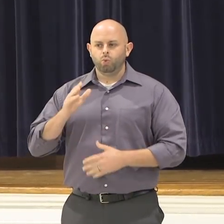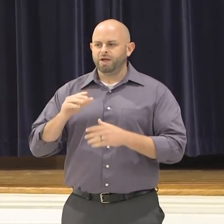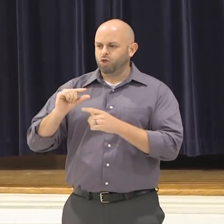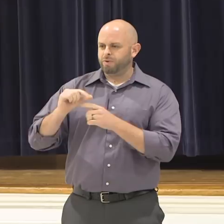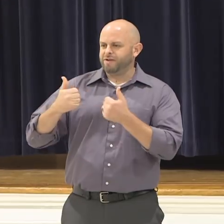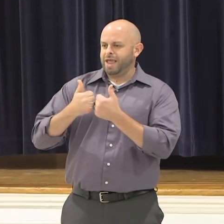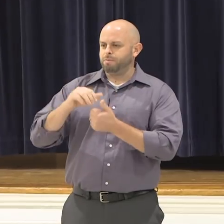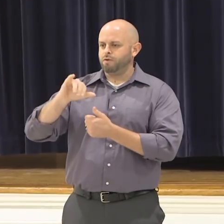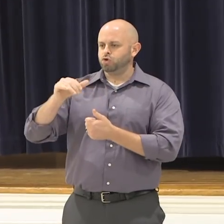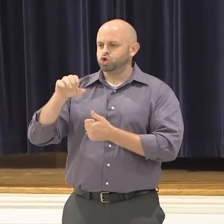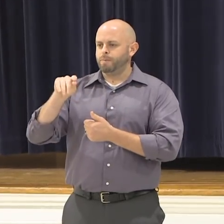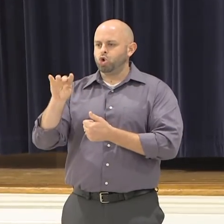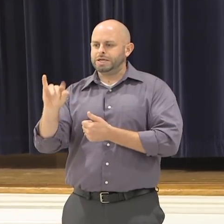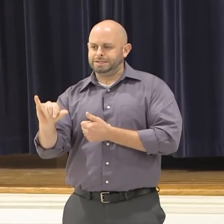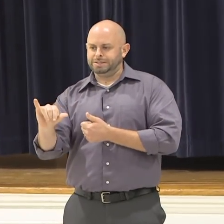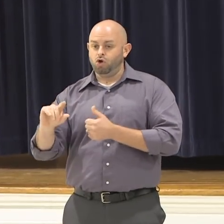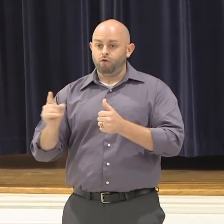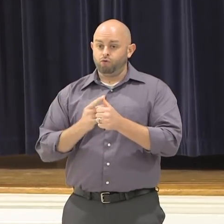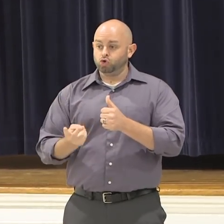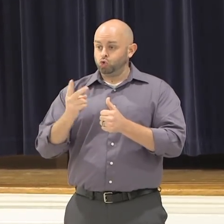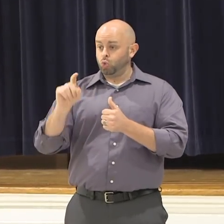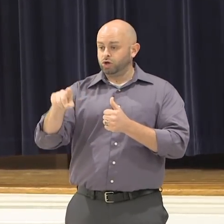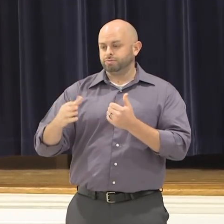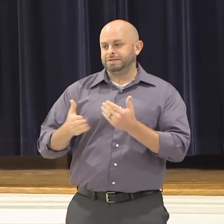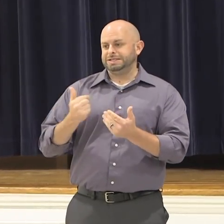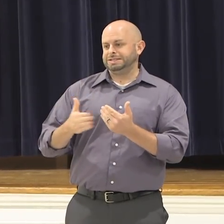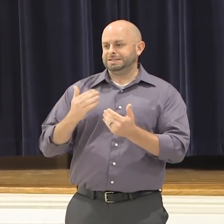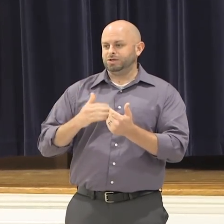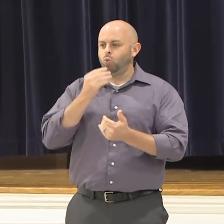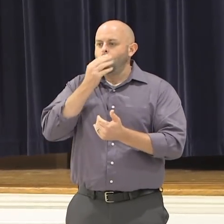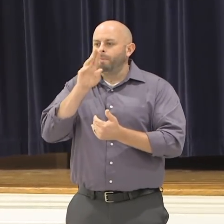Jeopardy so the first two questions are really easy as warm-up and if you